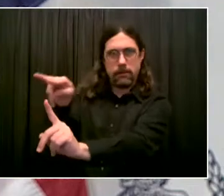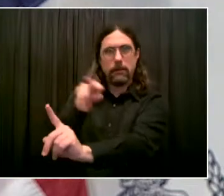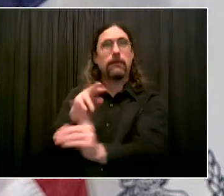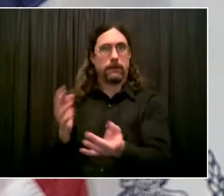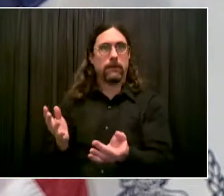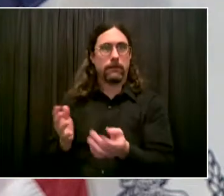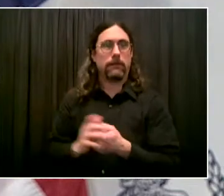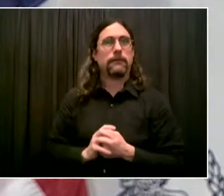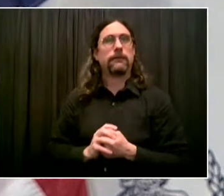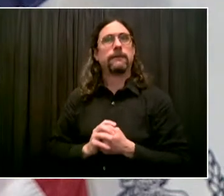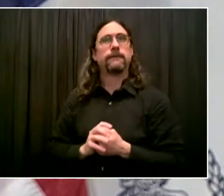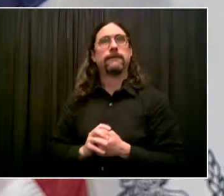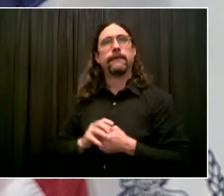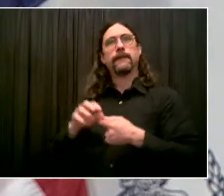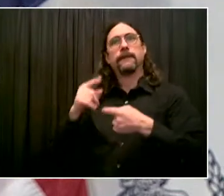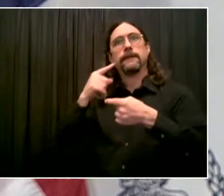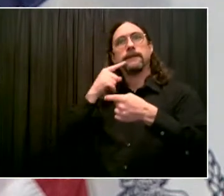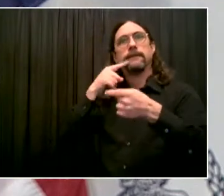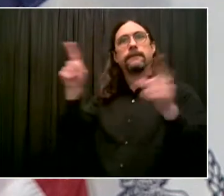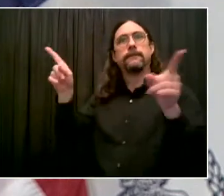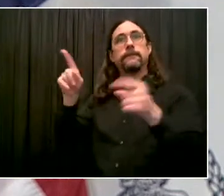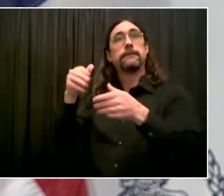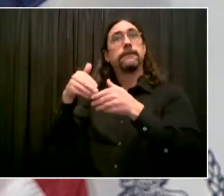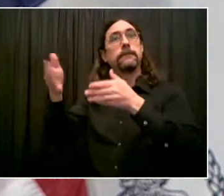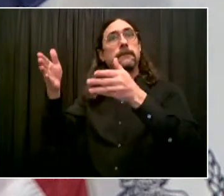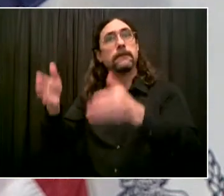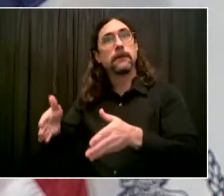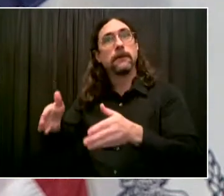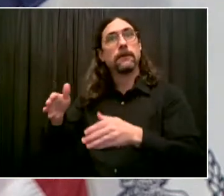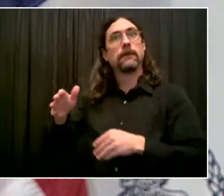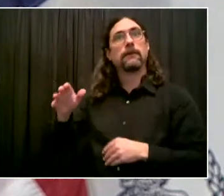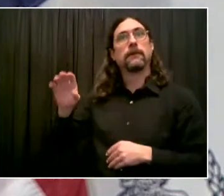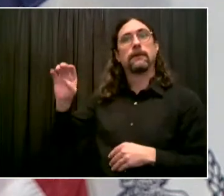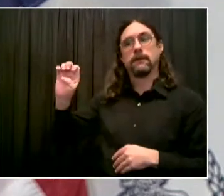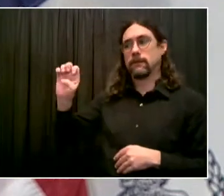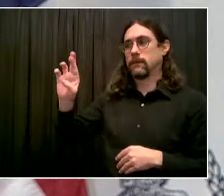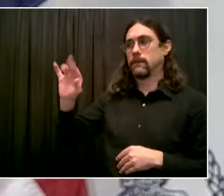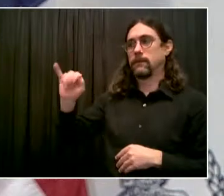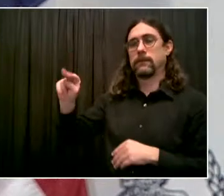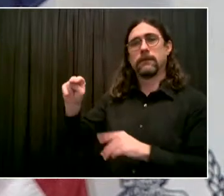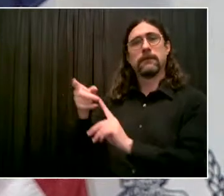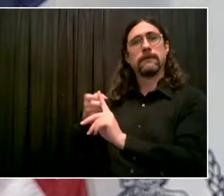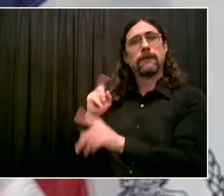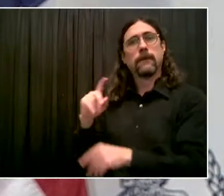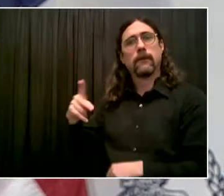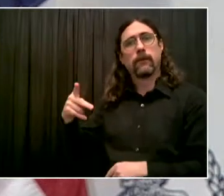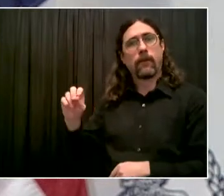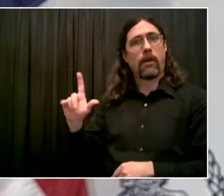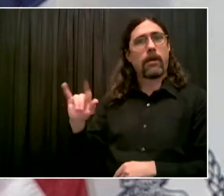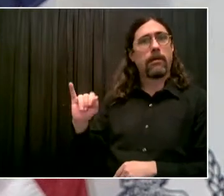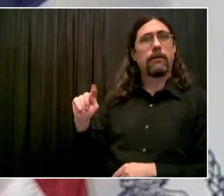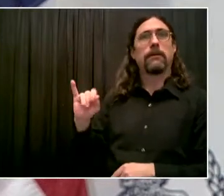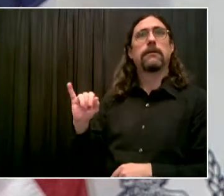SUBWAY.